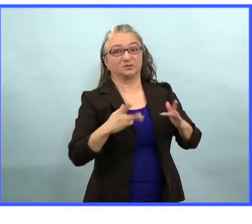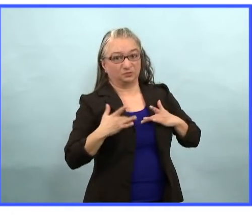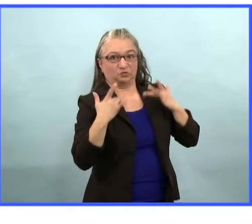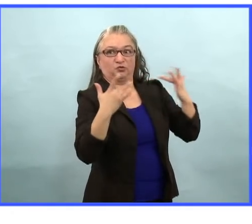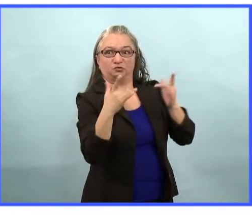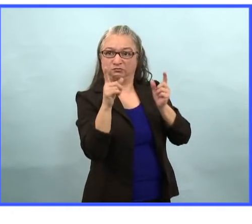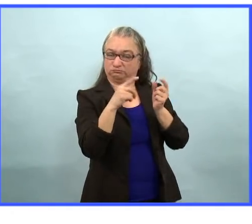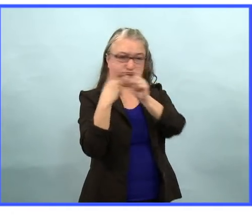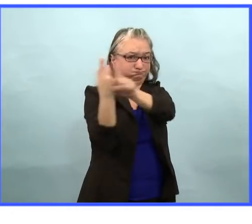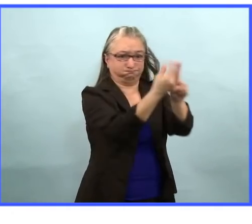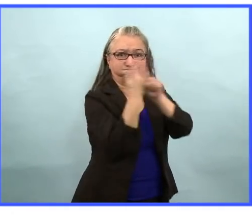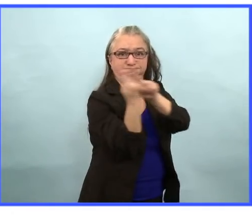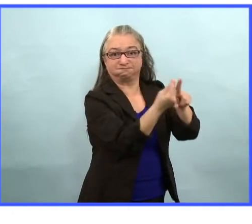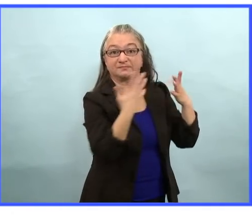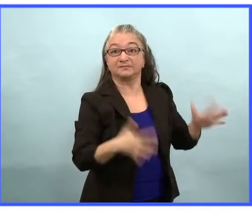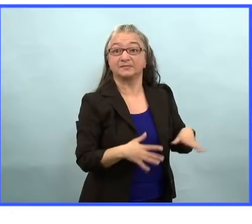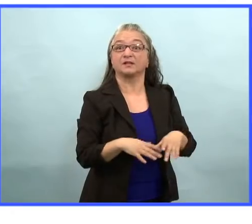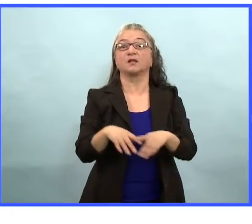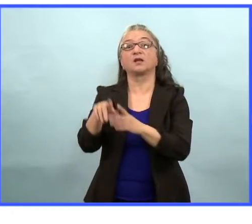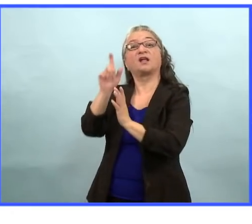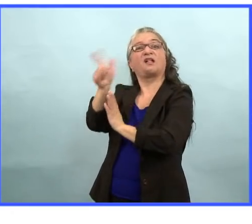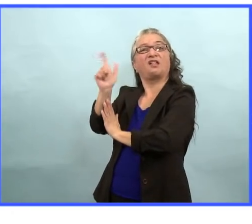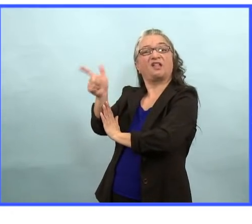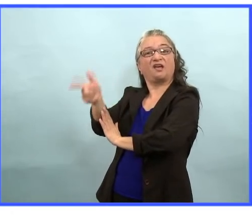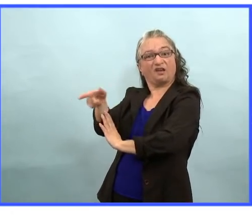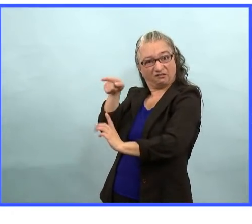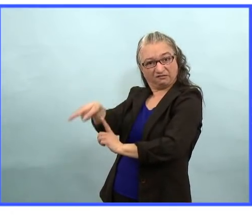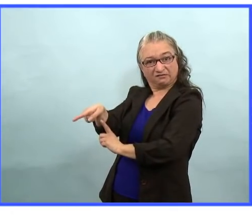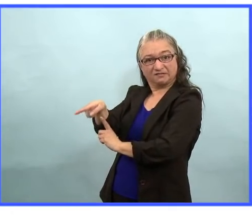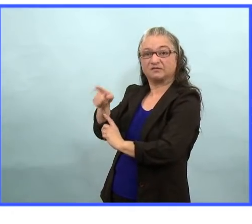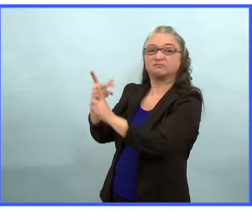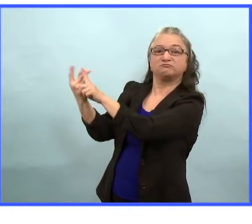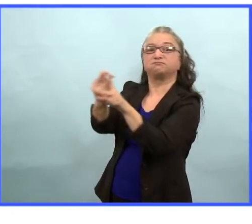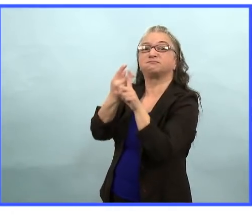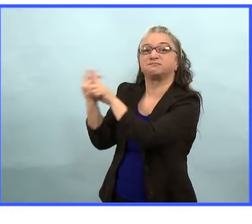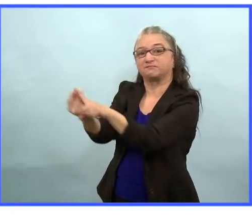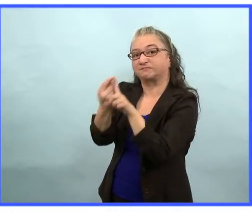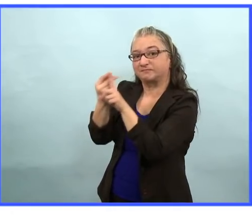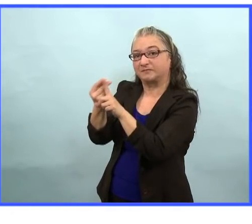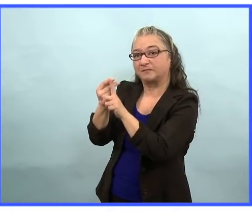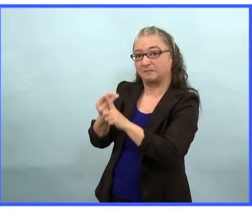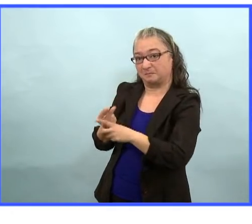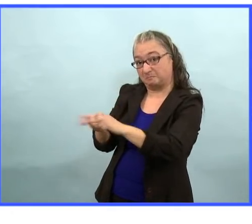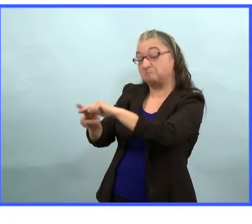communities started getting vaccinated at high numbers compared to people who identify as white